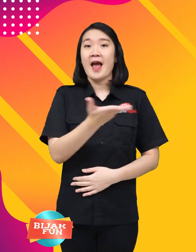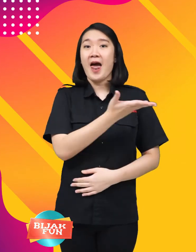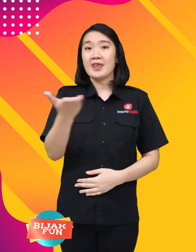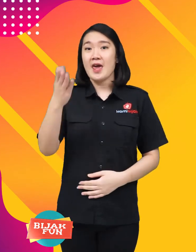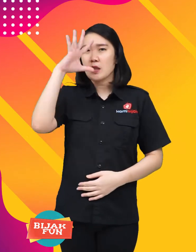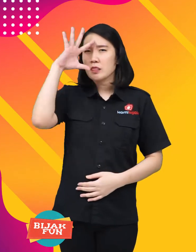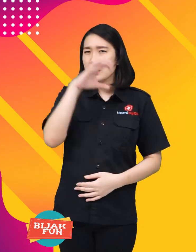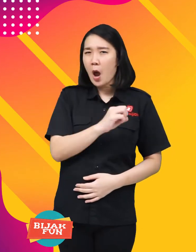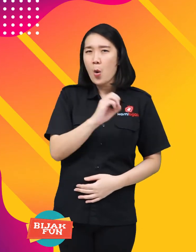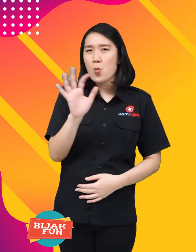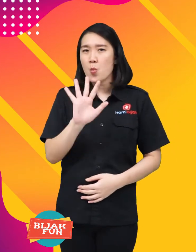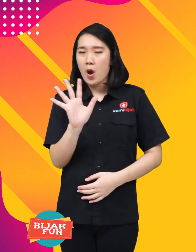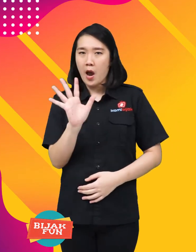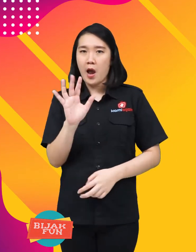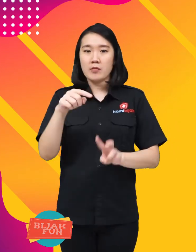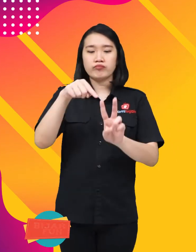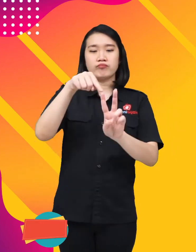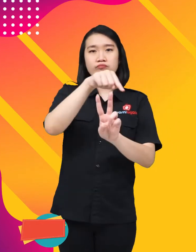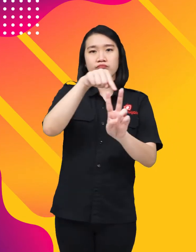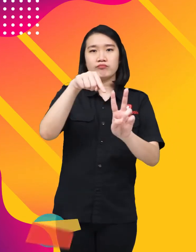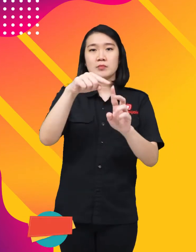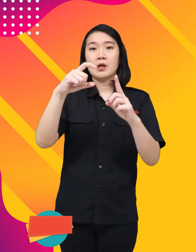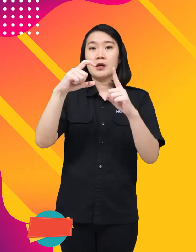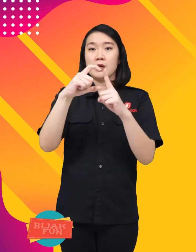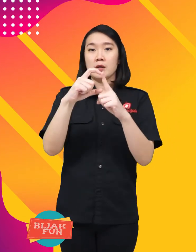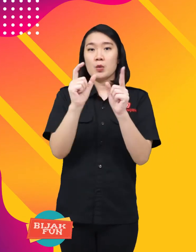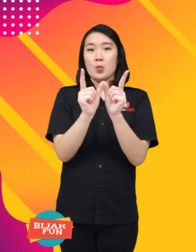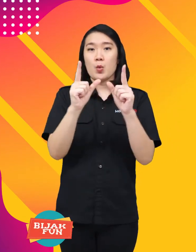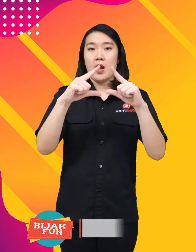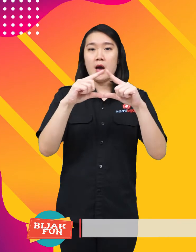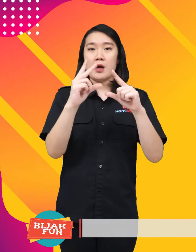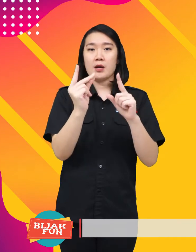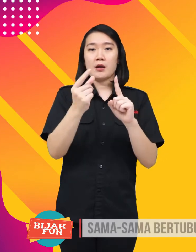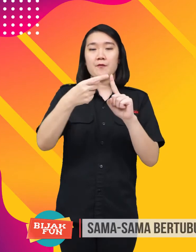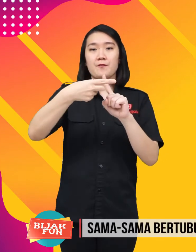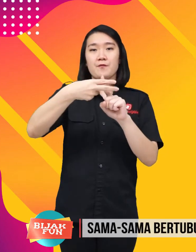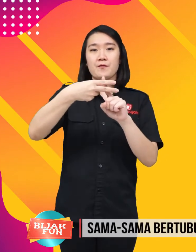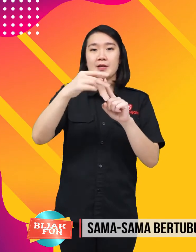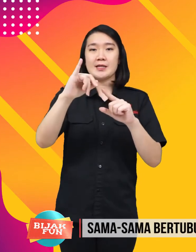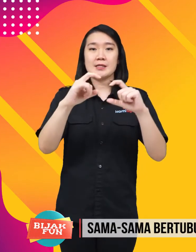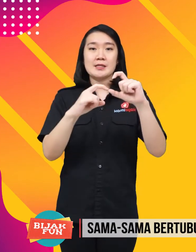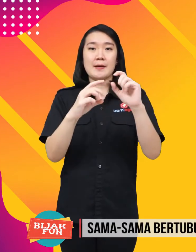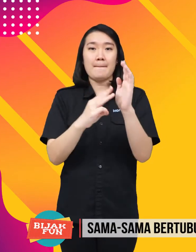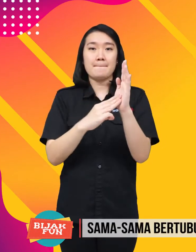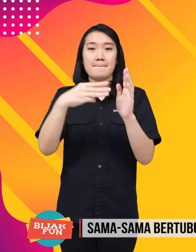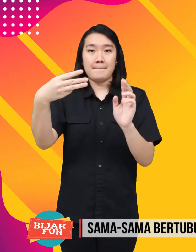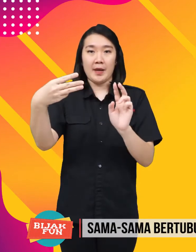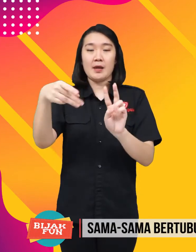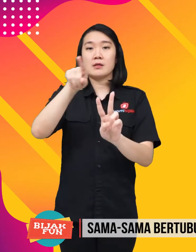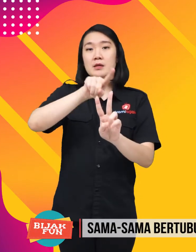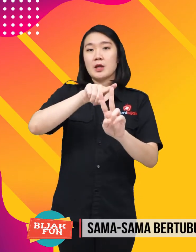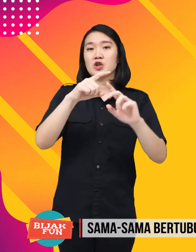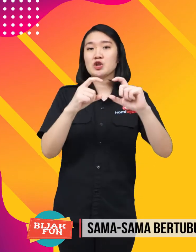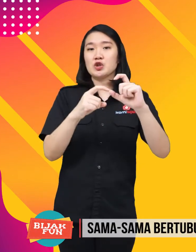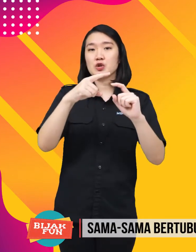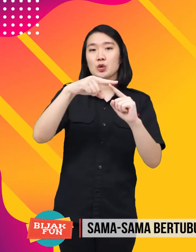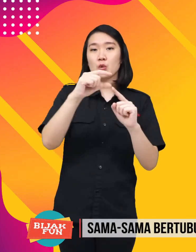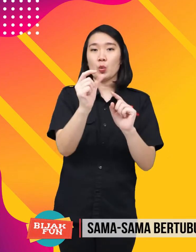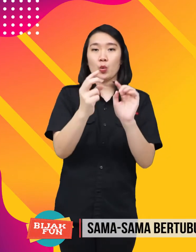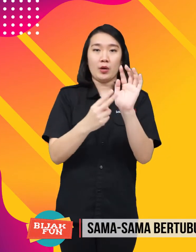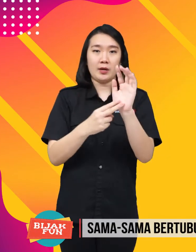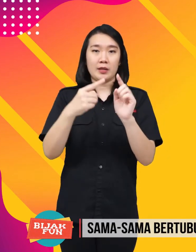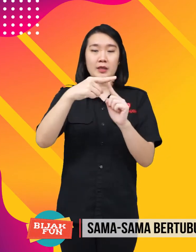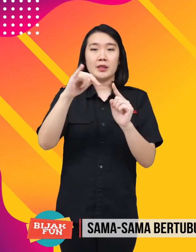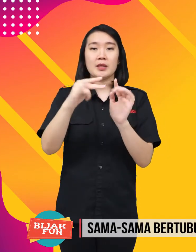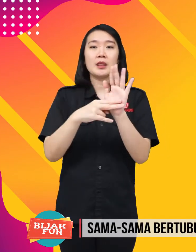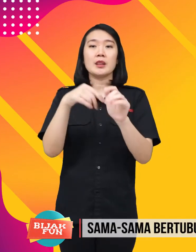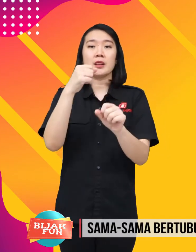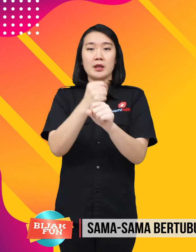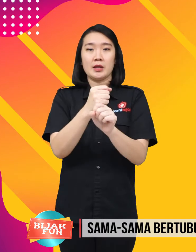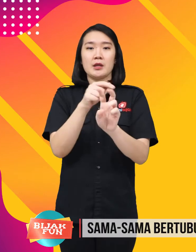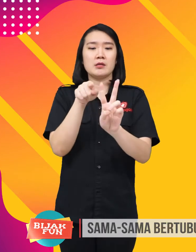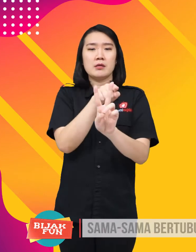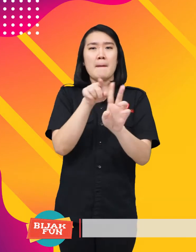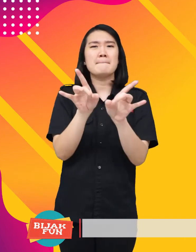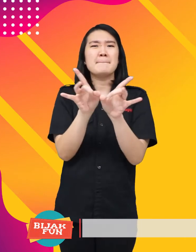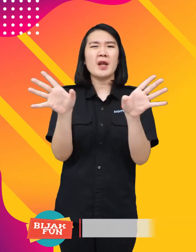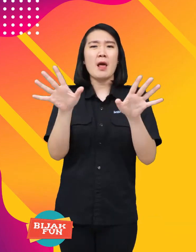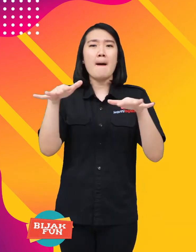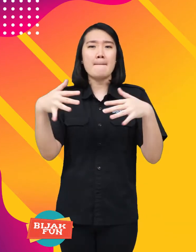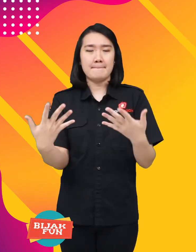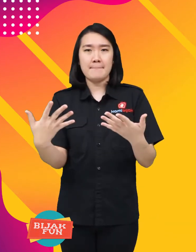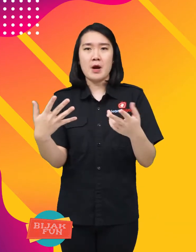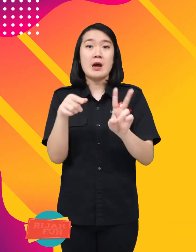You know the words Dwarfism and Stunting, so what's the difference?